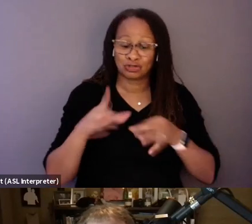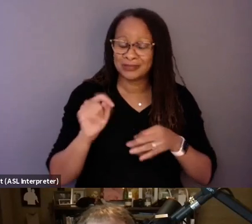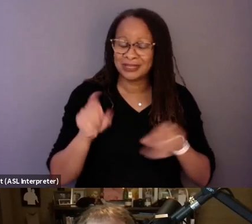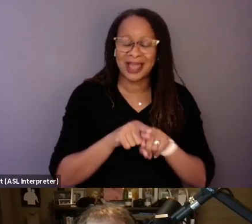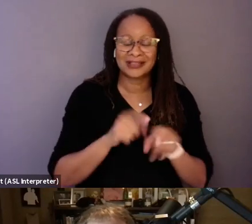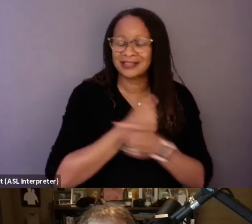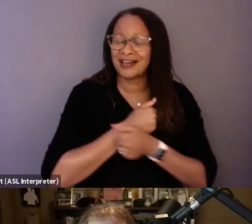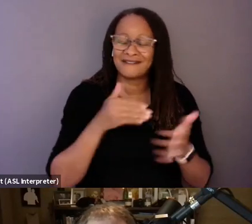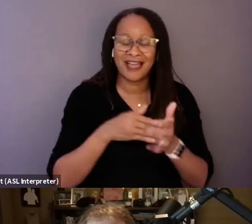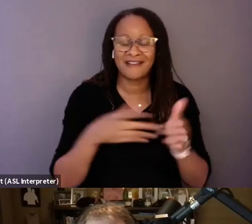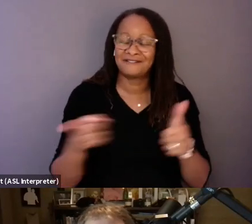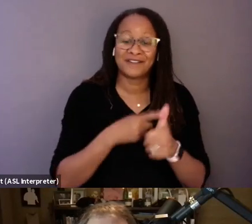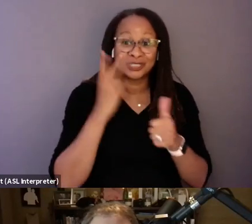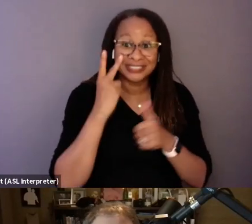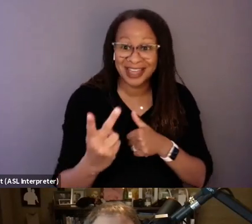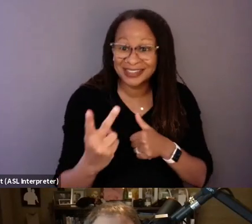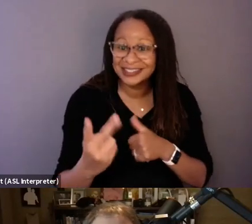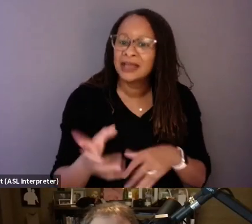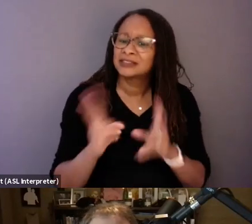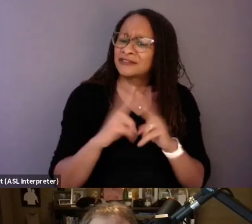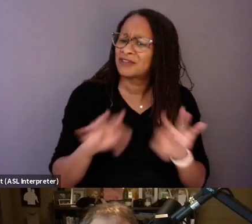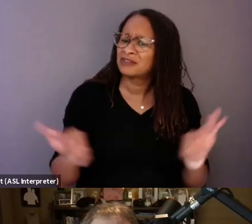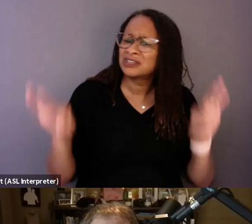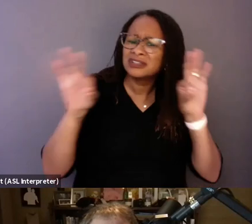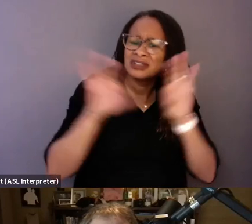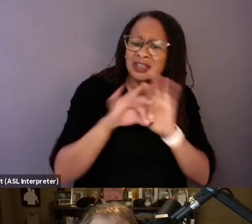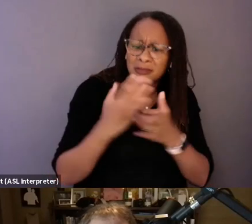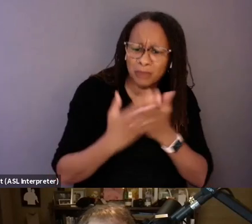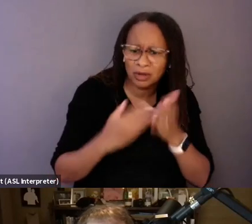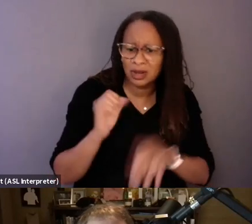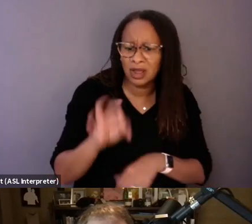and it it's such a key part of, of course, John's life,